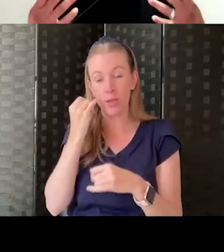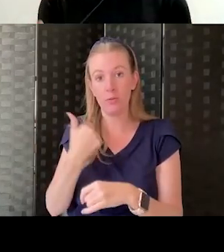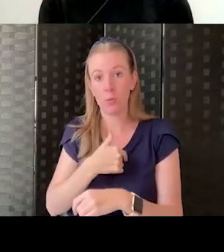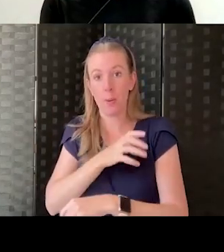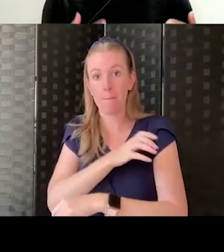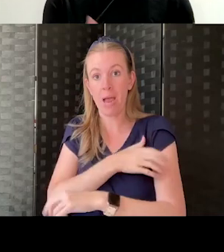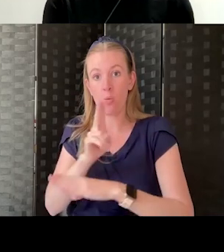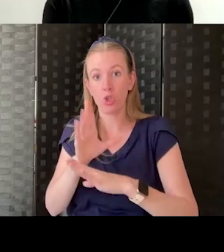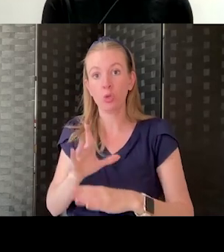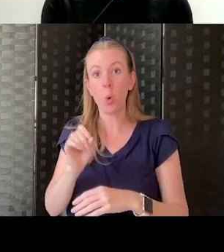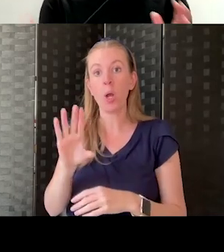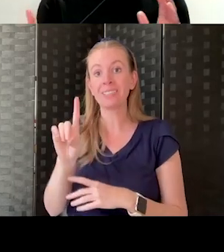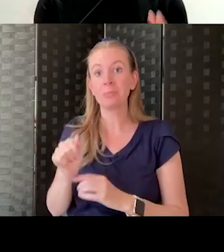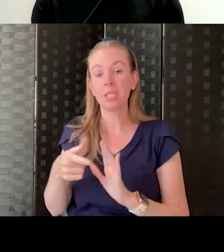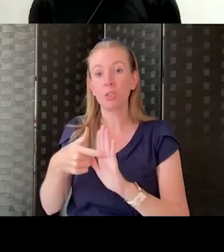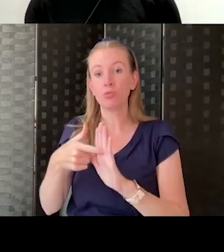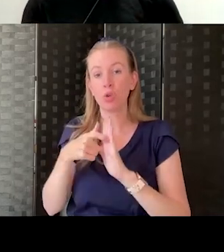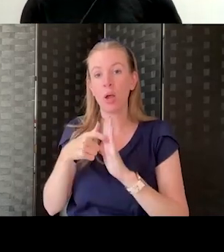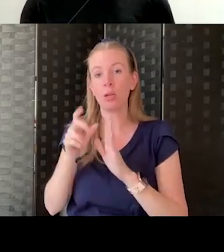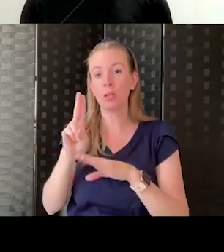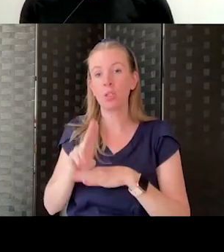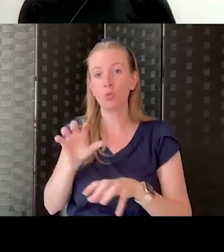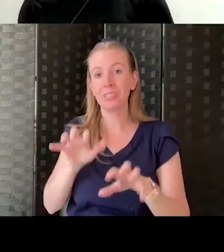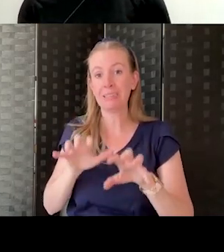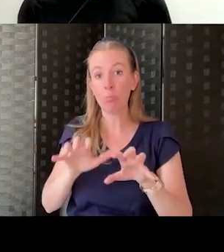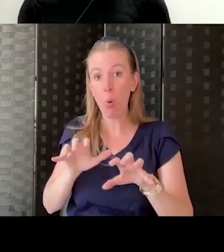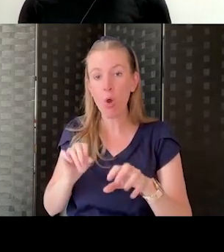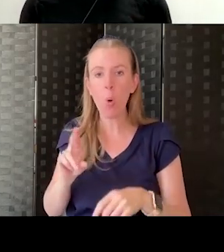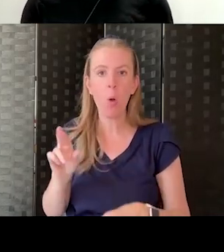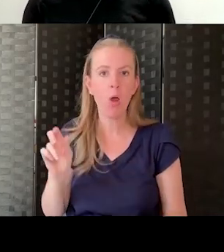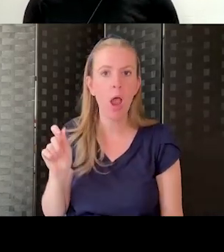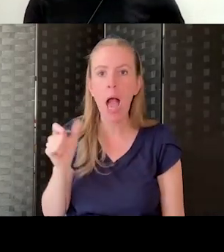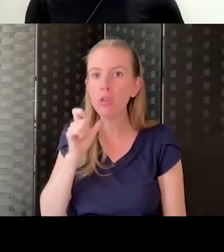a disability that requires you to use a keyboard or something else other than the mouse when